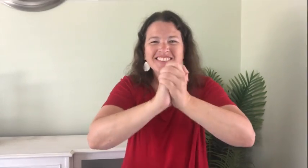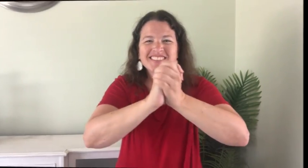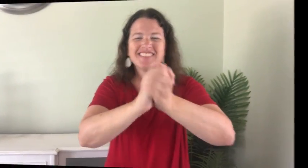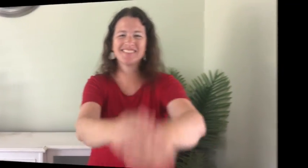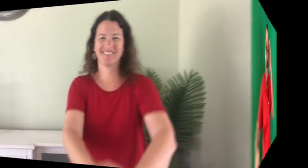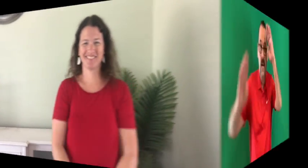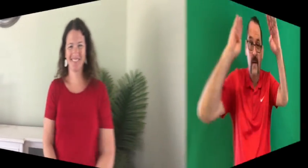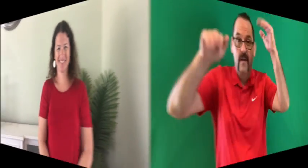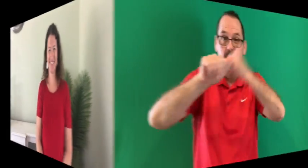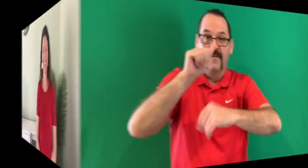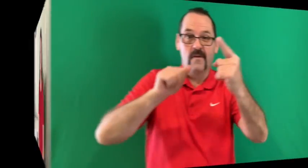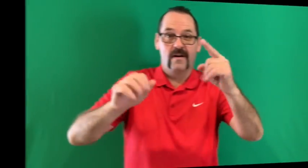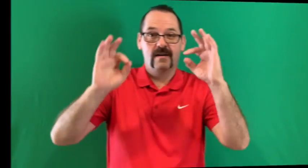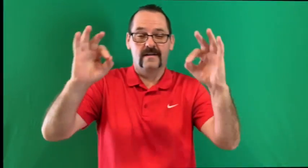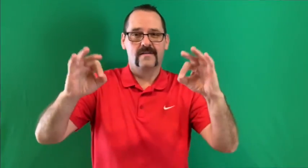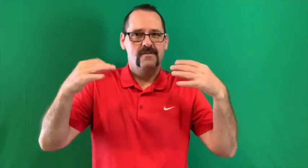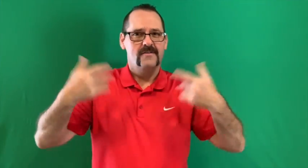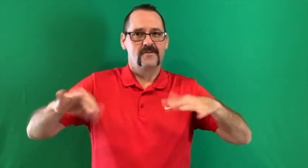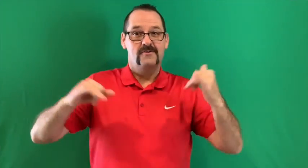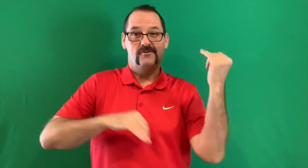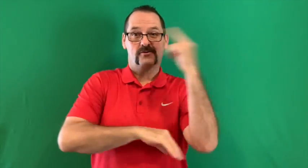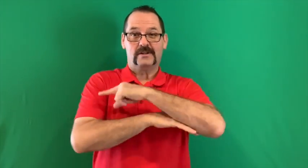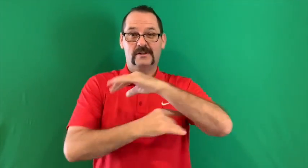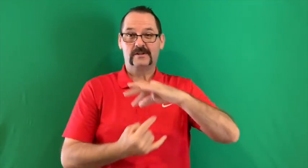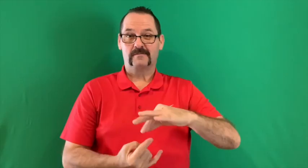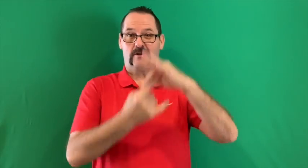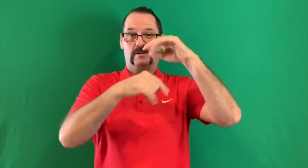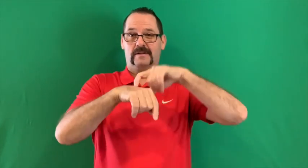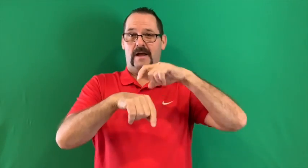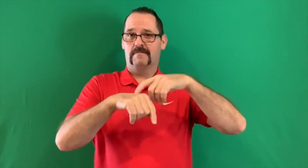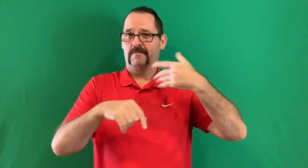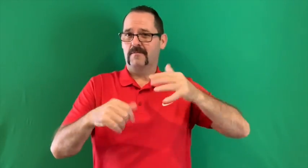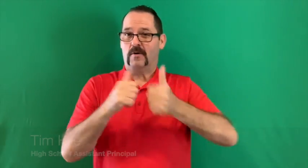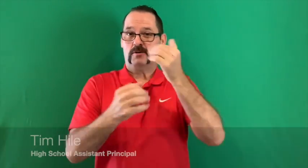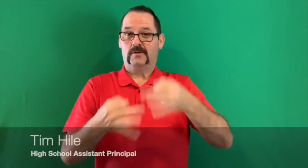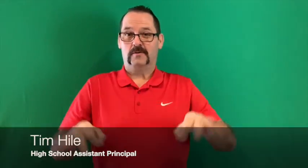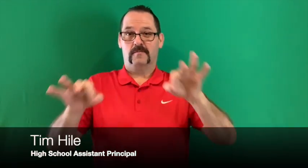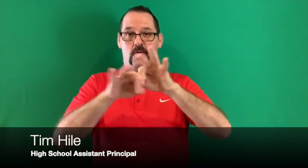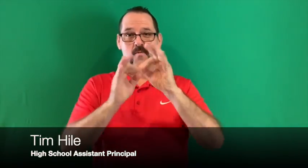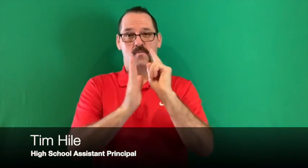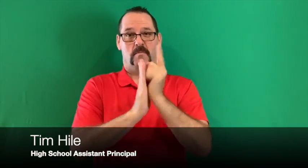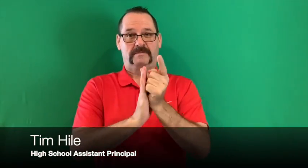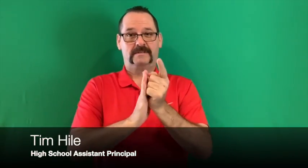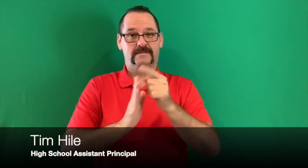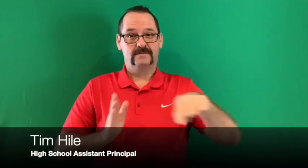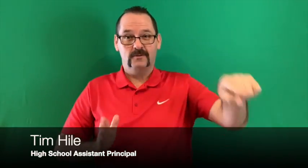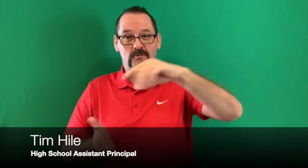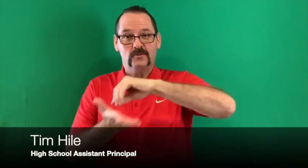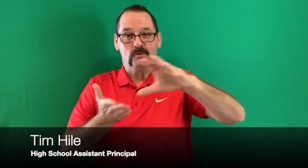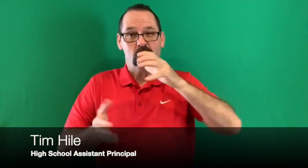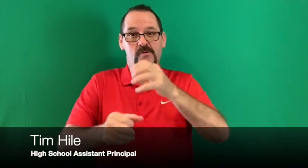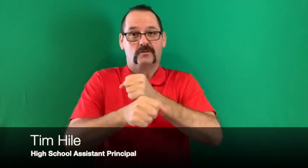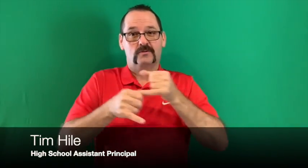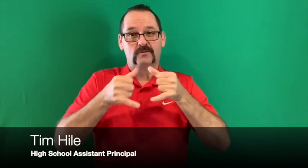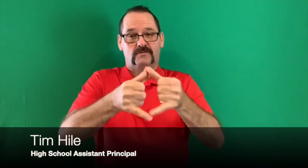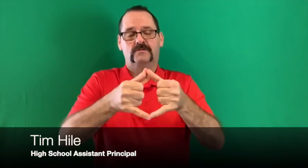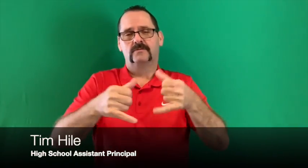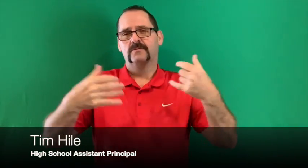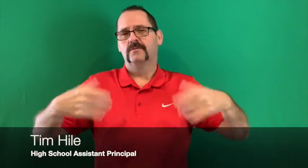next school year. Take care and congratulations once again, wow. It's a very important time our student recognition, the